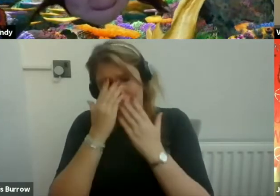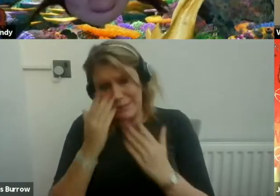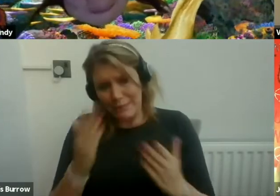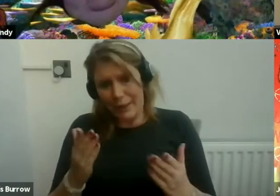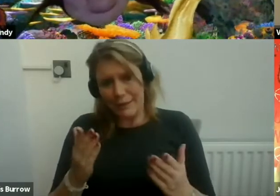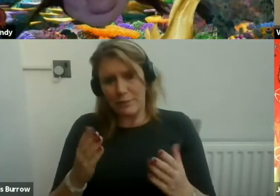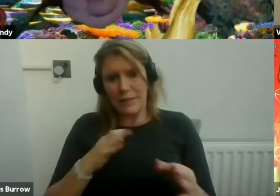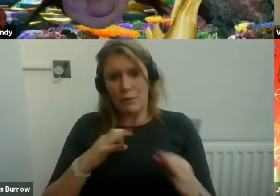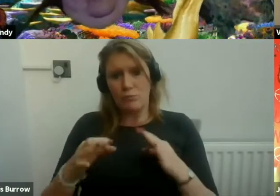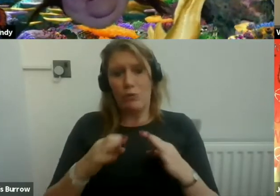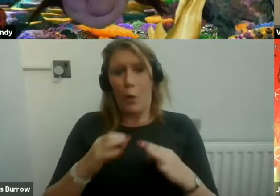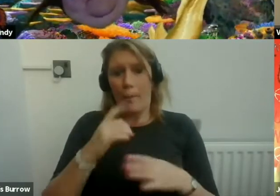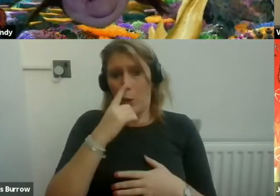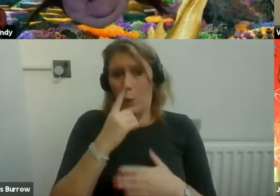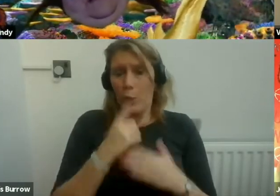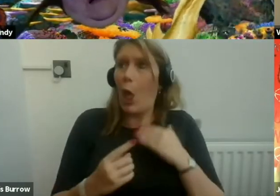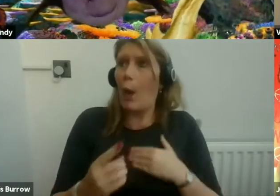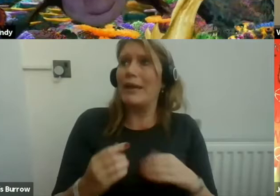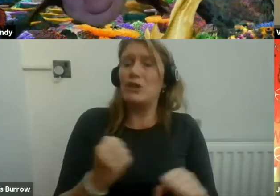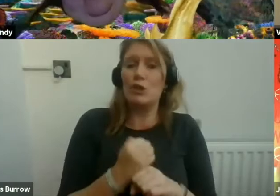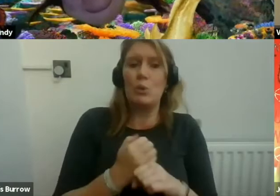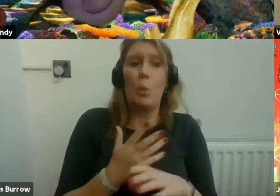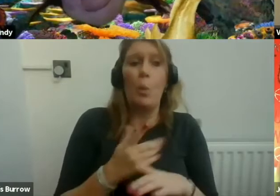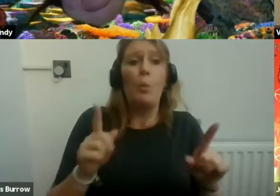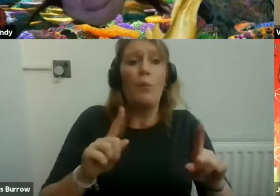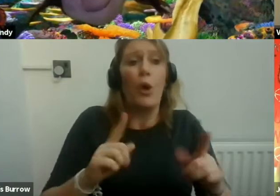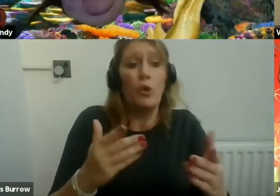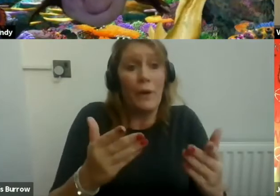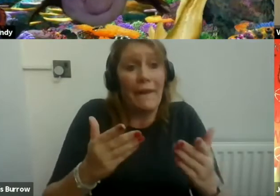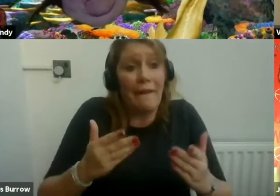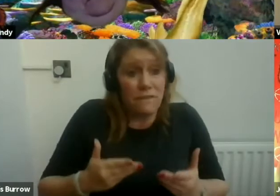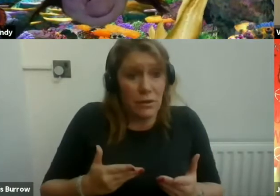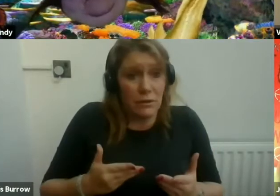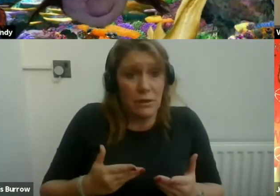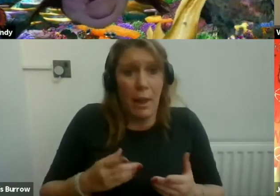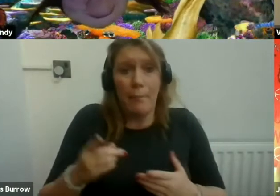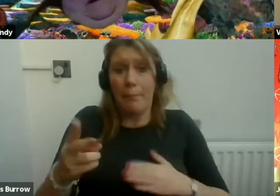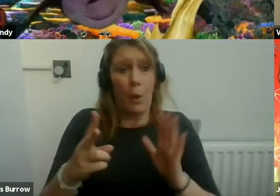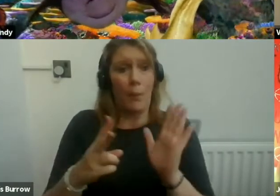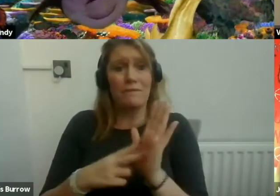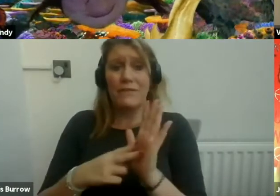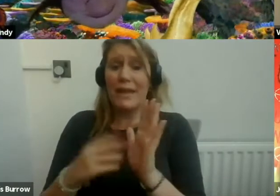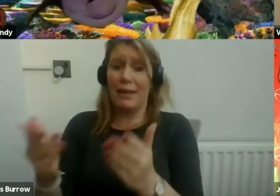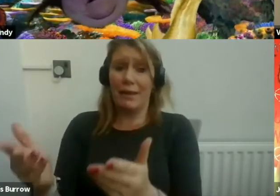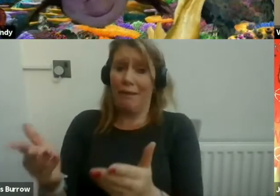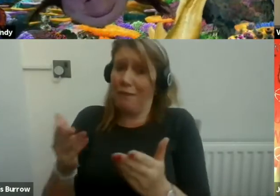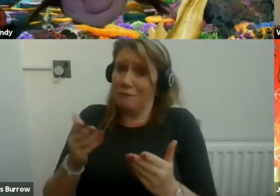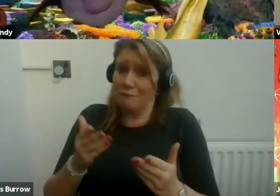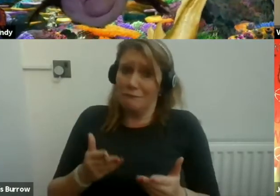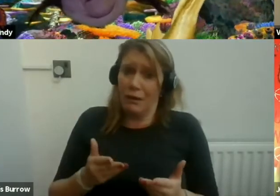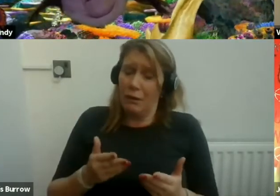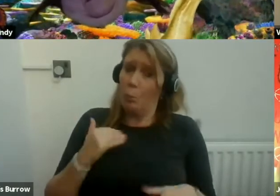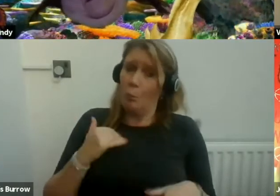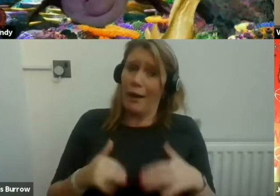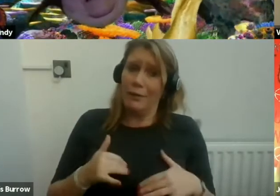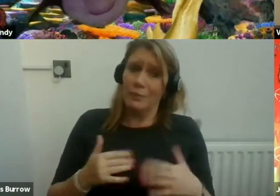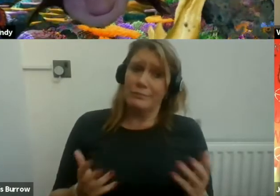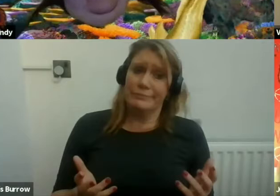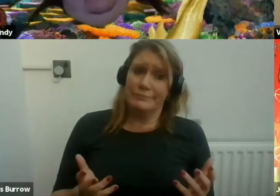a performer, you can only do so much with what you are given. And you know when you